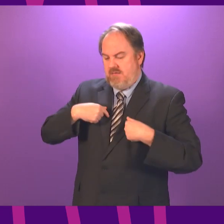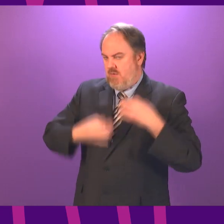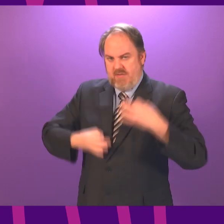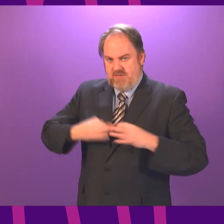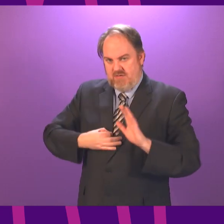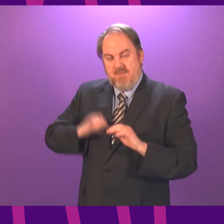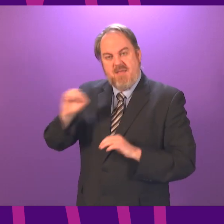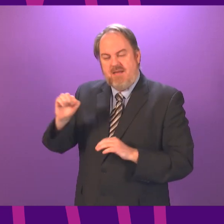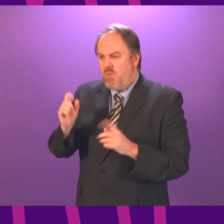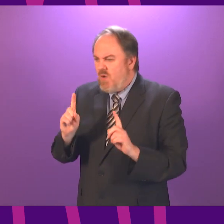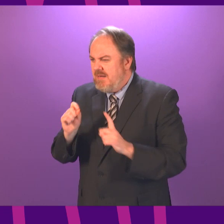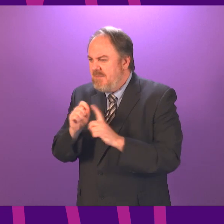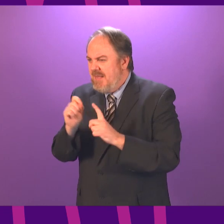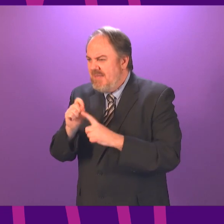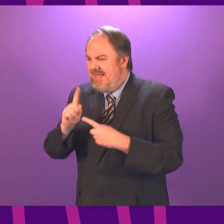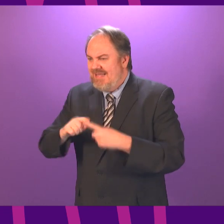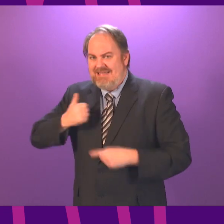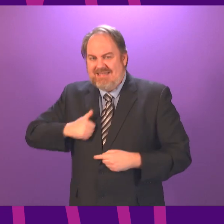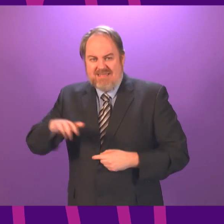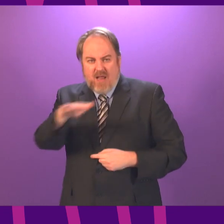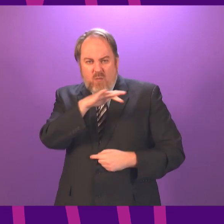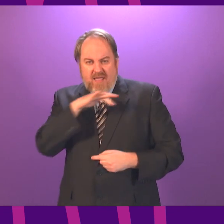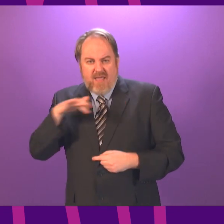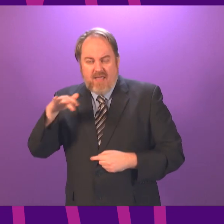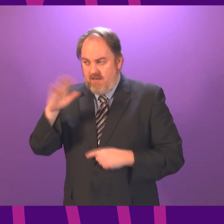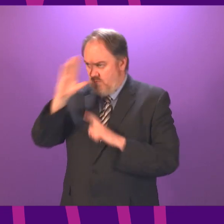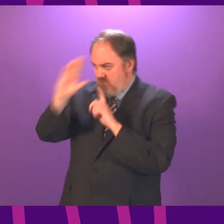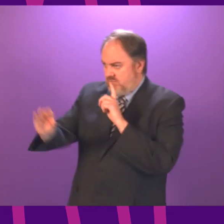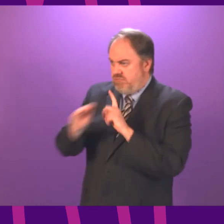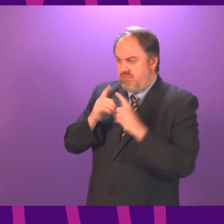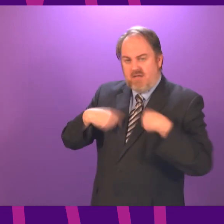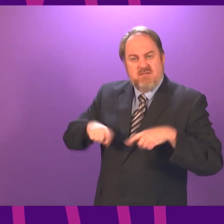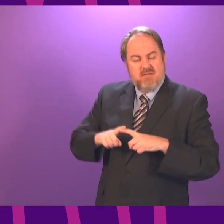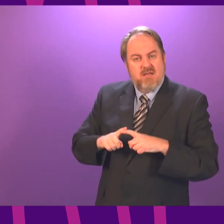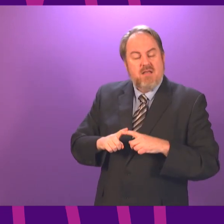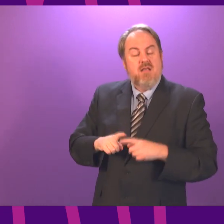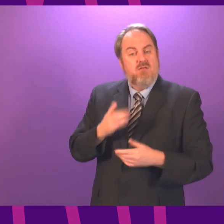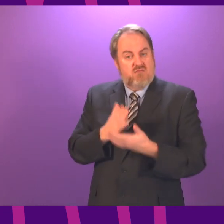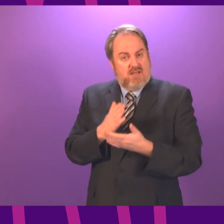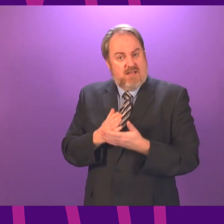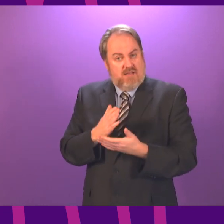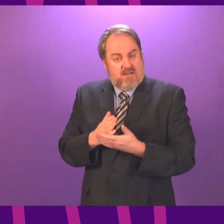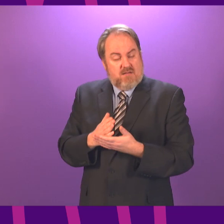PPE needs, given—to go back to my earlier point, which cannot just be glossed over—that